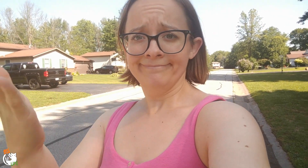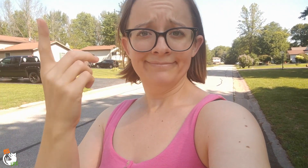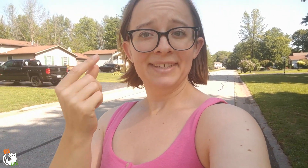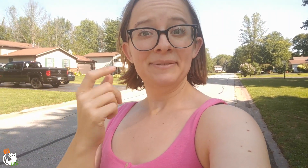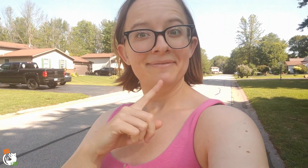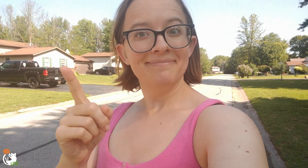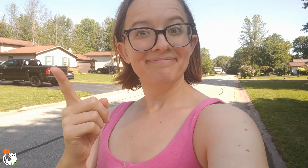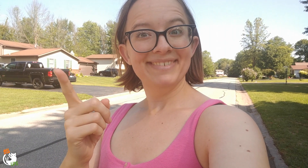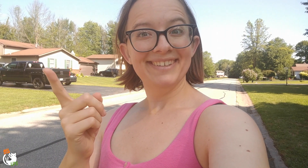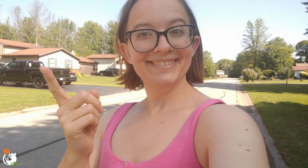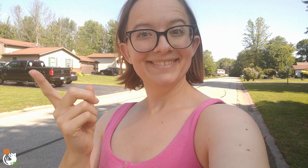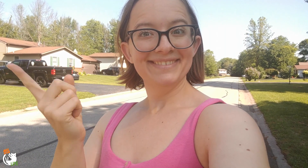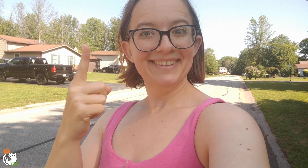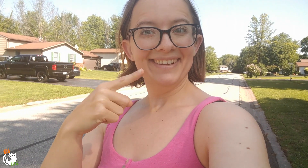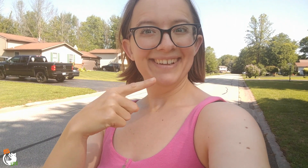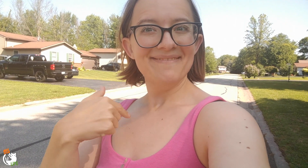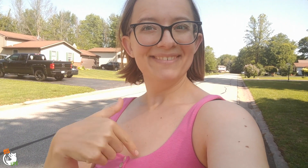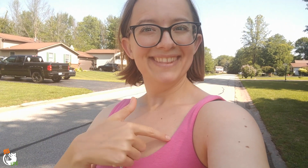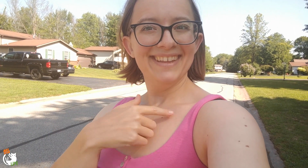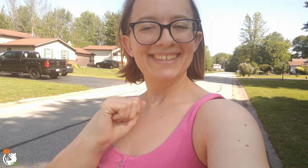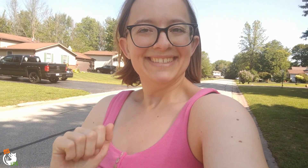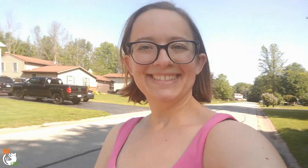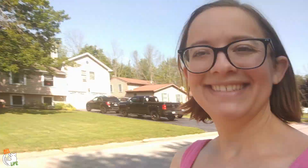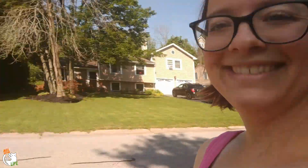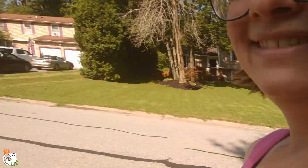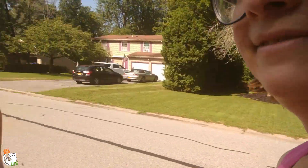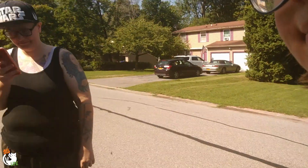and I don't know what we're gonna do for the rest of it, but you shall come with us.